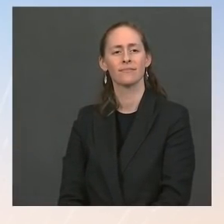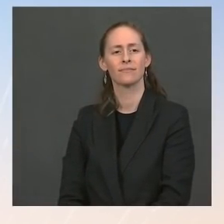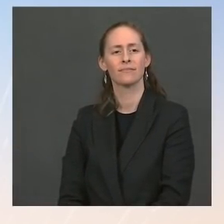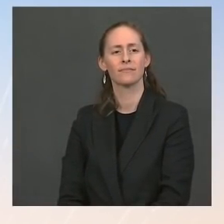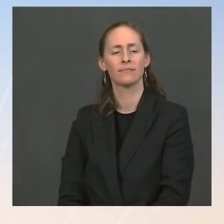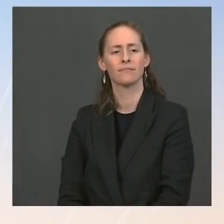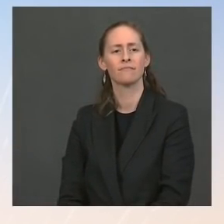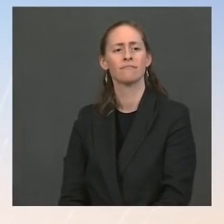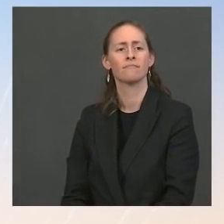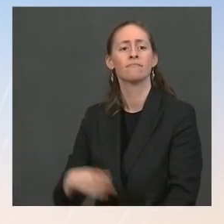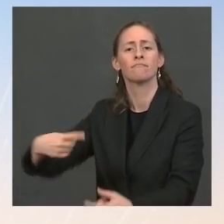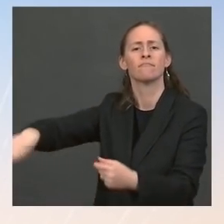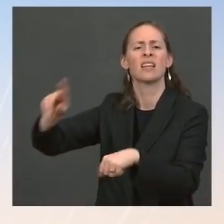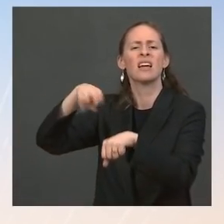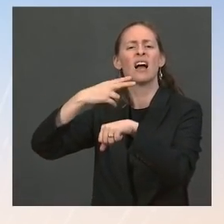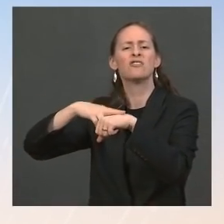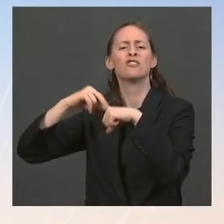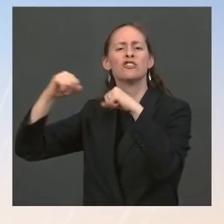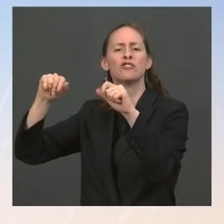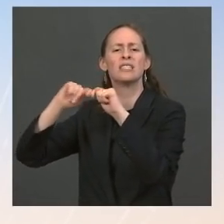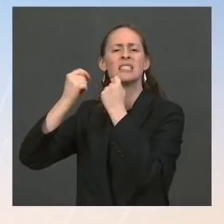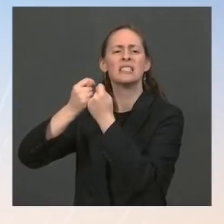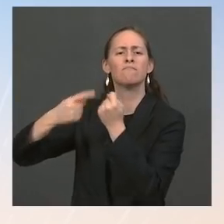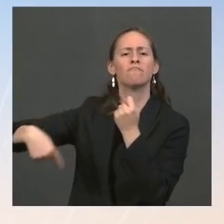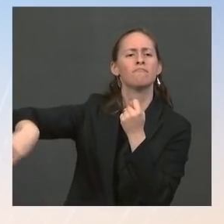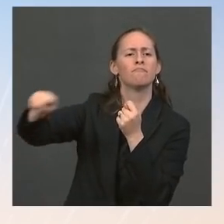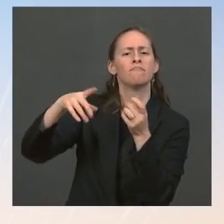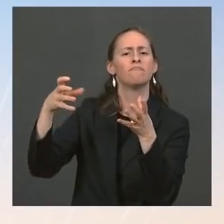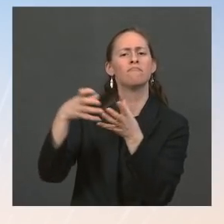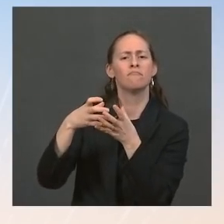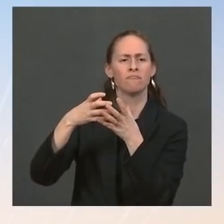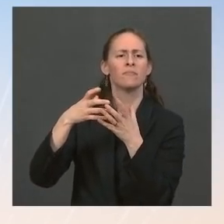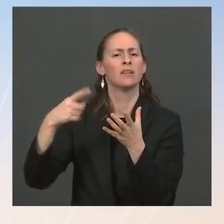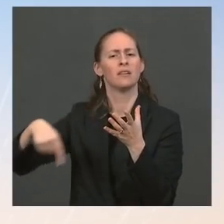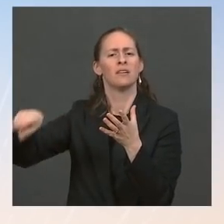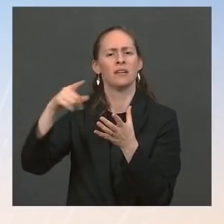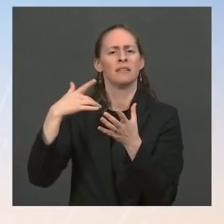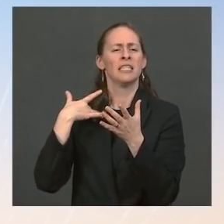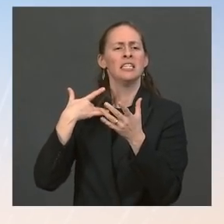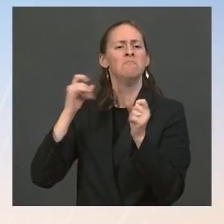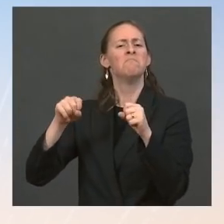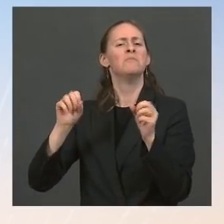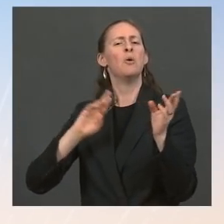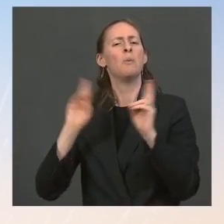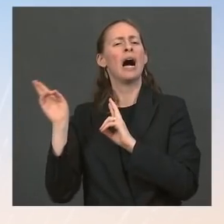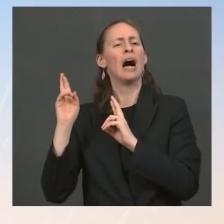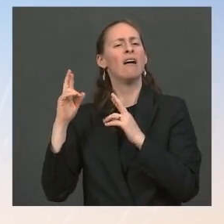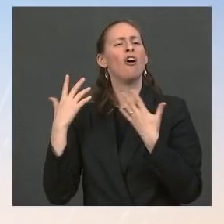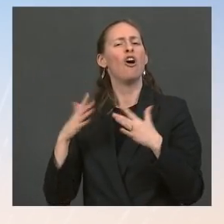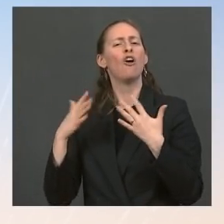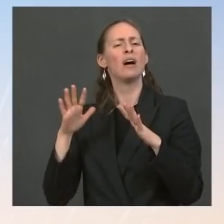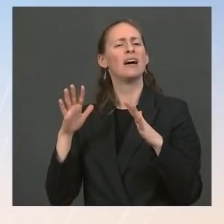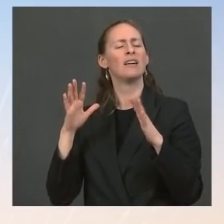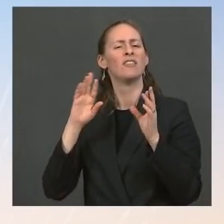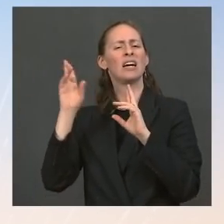feel that the President is coming into this meeting really from a position of strength, if you look at where we were 9, 10 months ago.